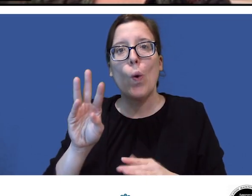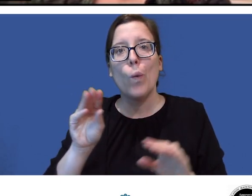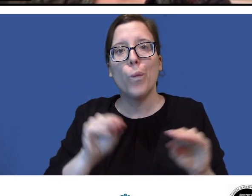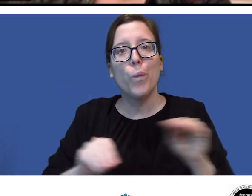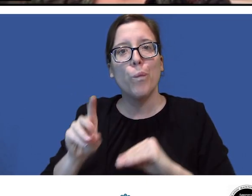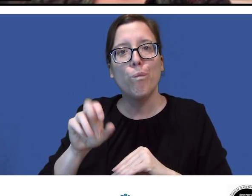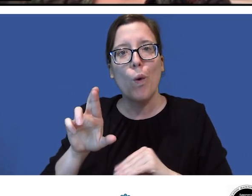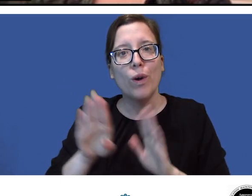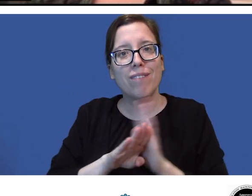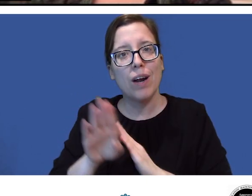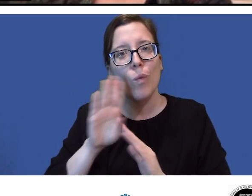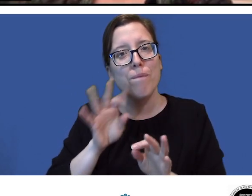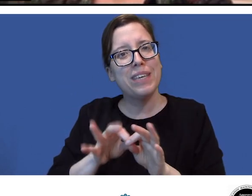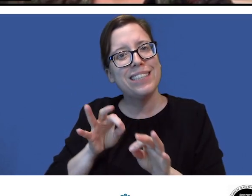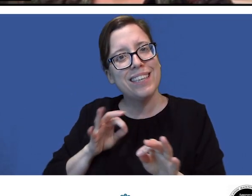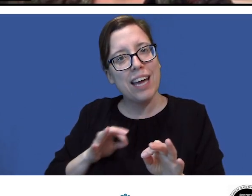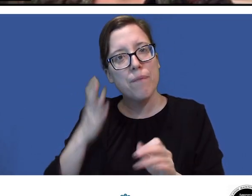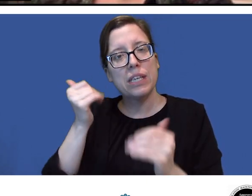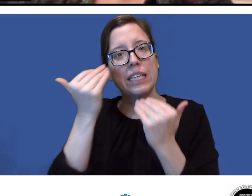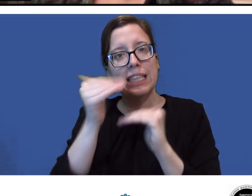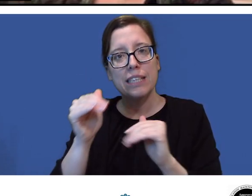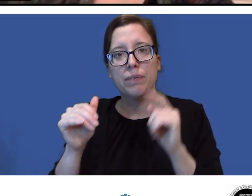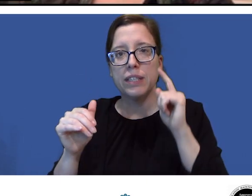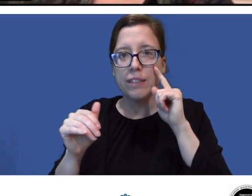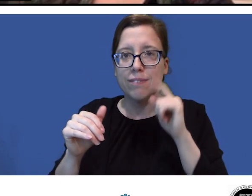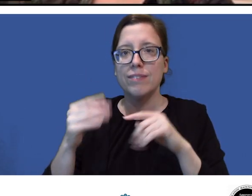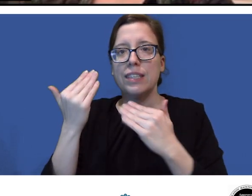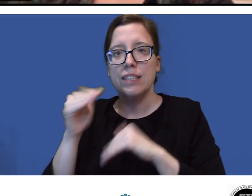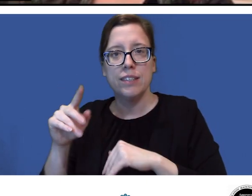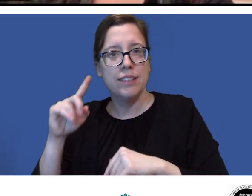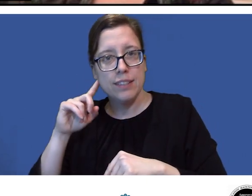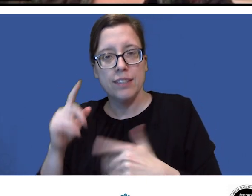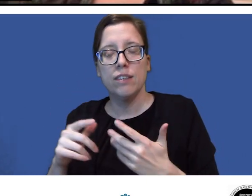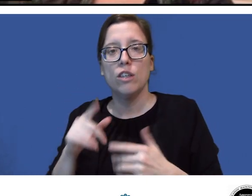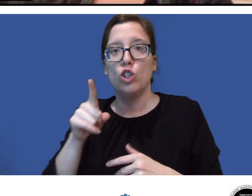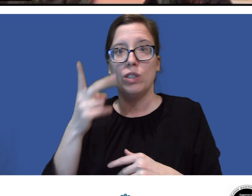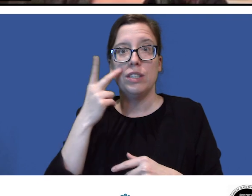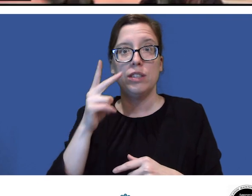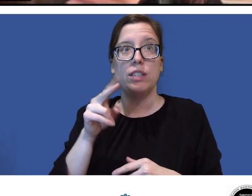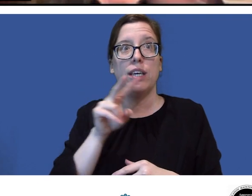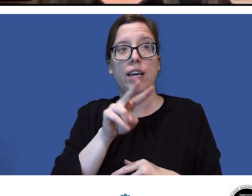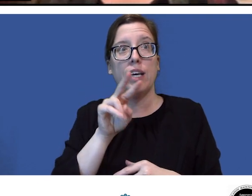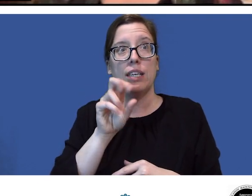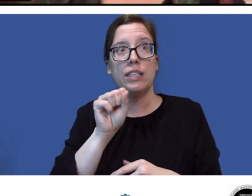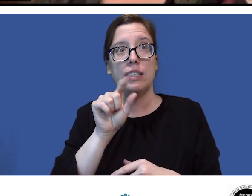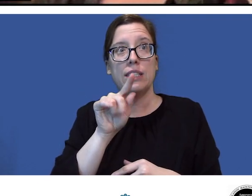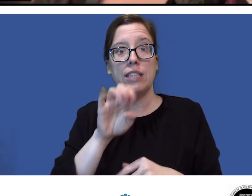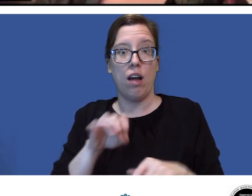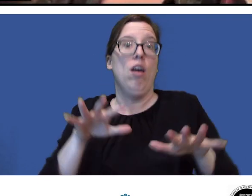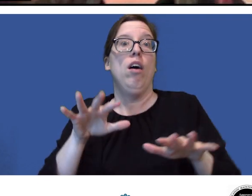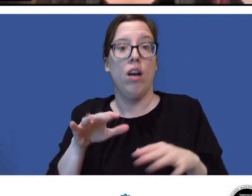light gaze, use stereotypy, all of these things that we tend to say are "challenging" behaviors.